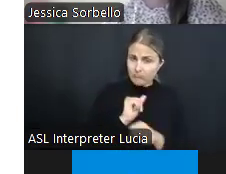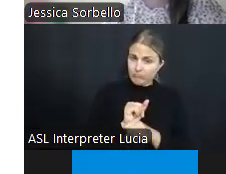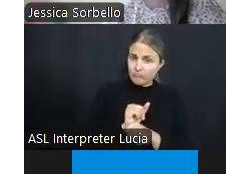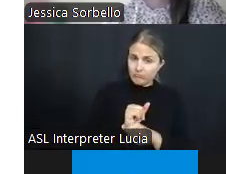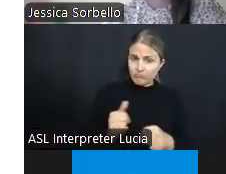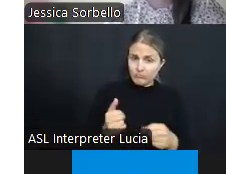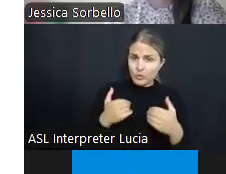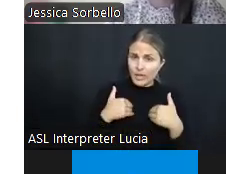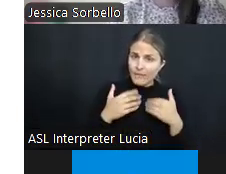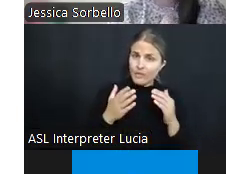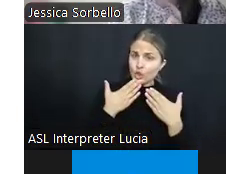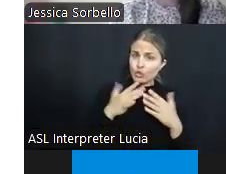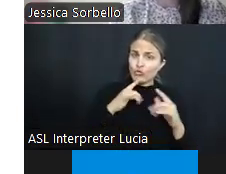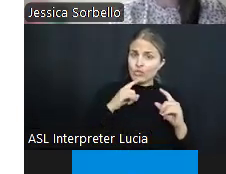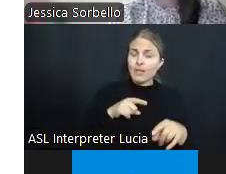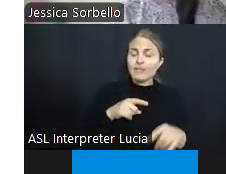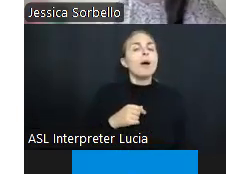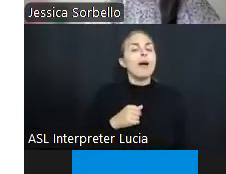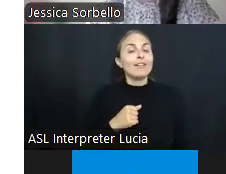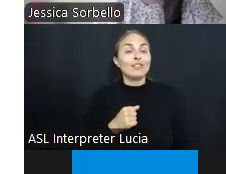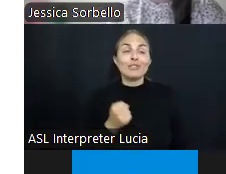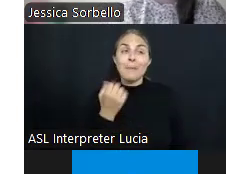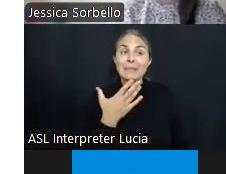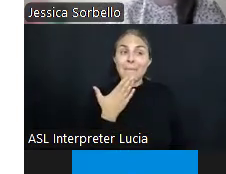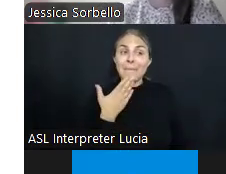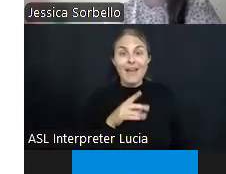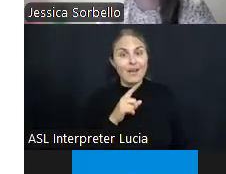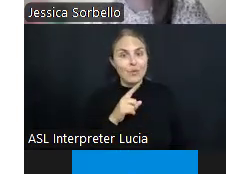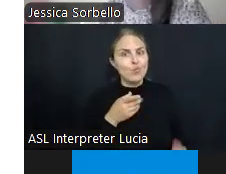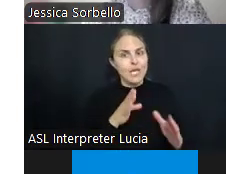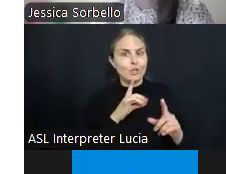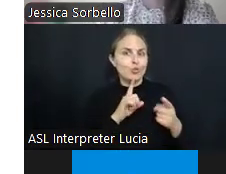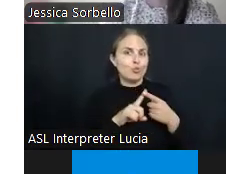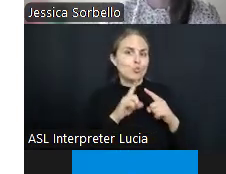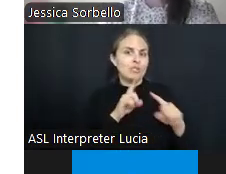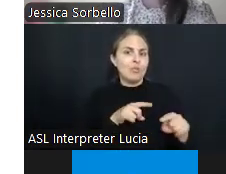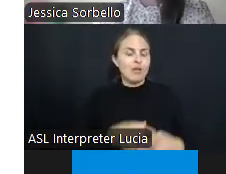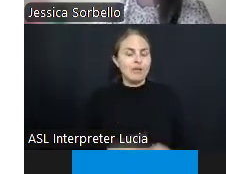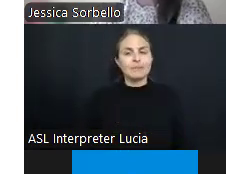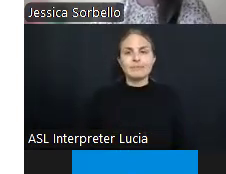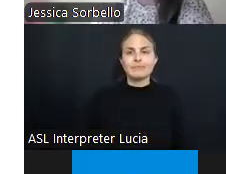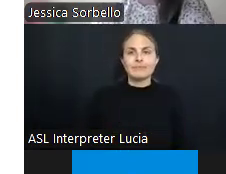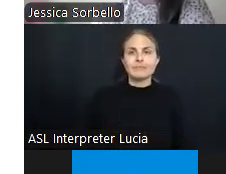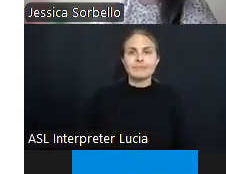»BLAISE BRYANT: Right. Exactly. »JESSICA SORBELLO: The most positive response is going to